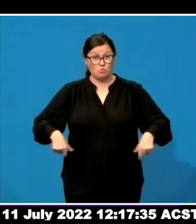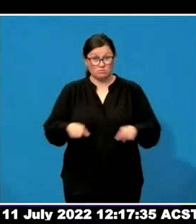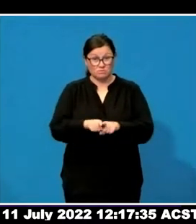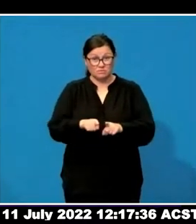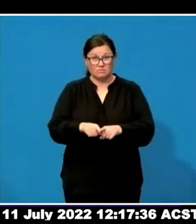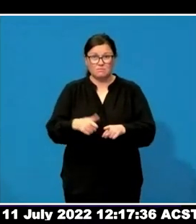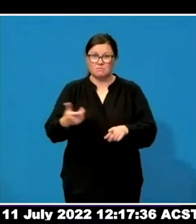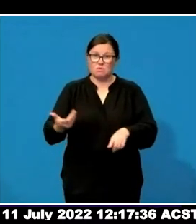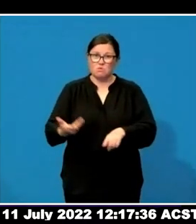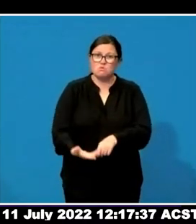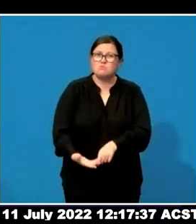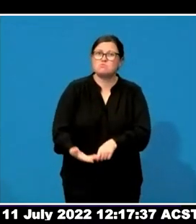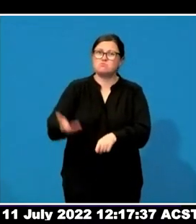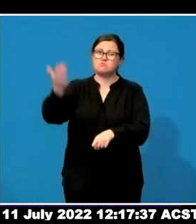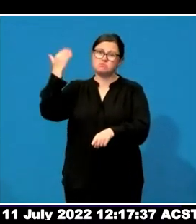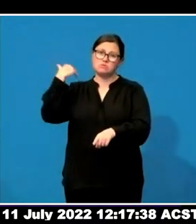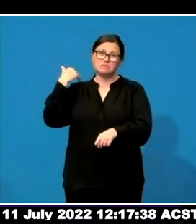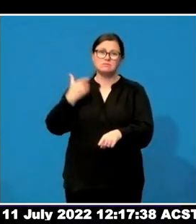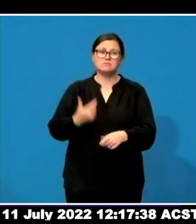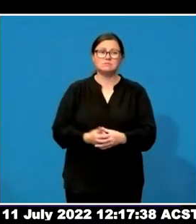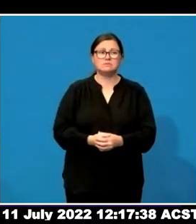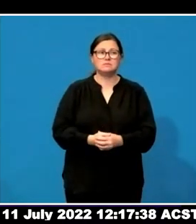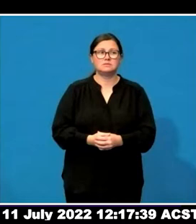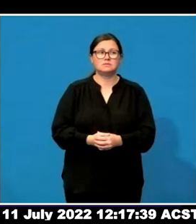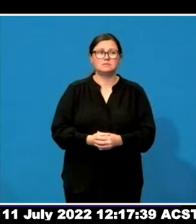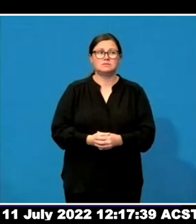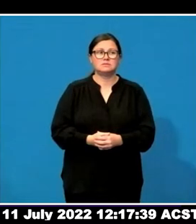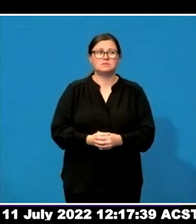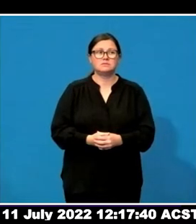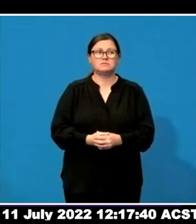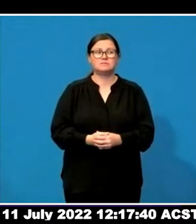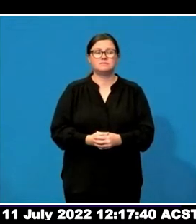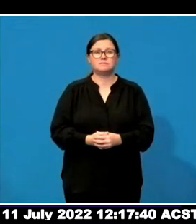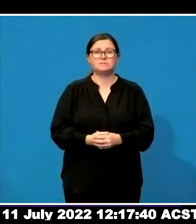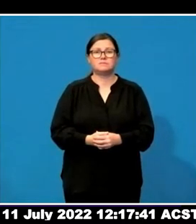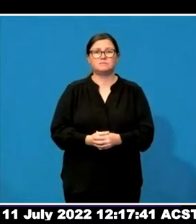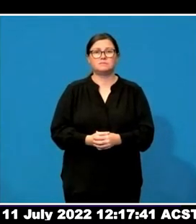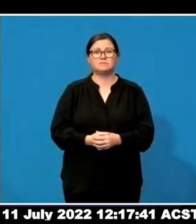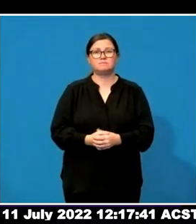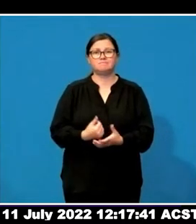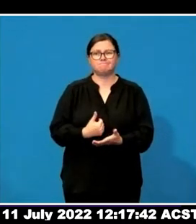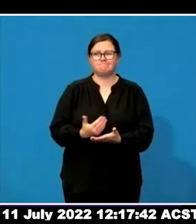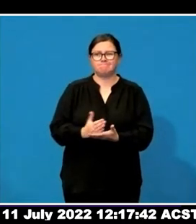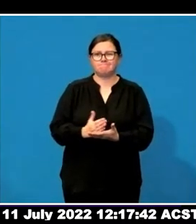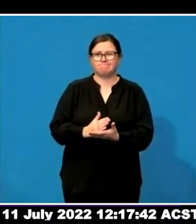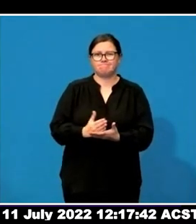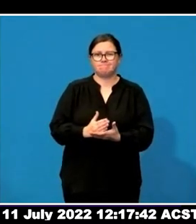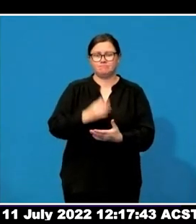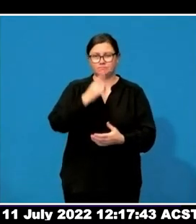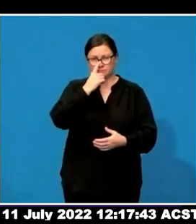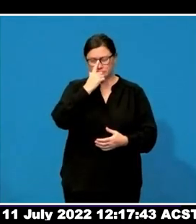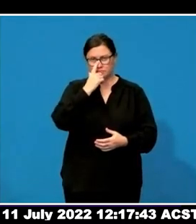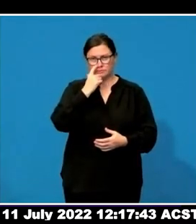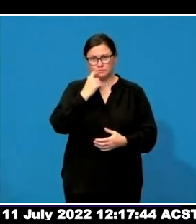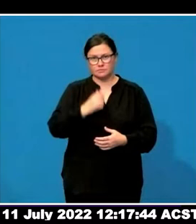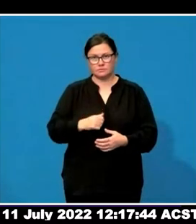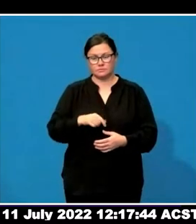And at home, if you don't have your scooter,